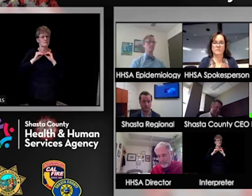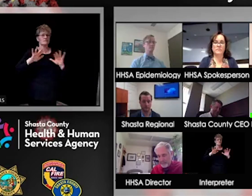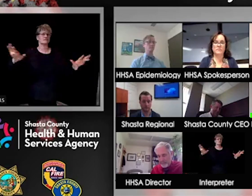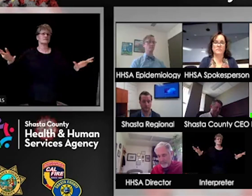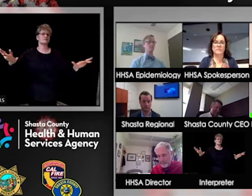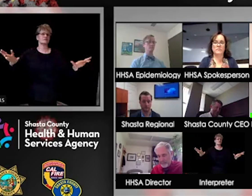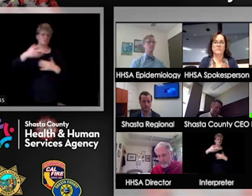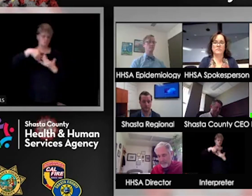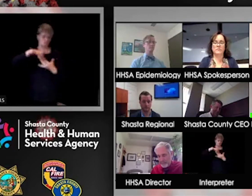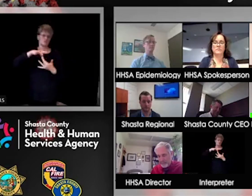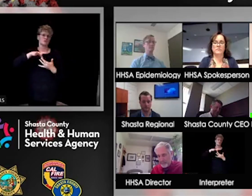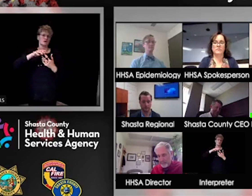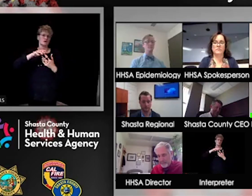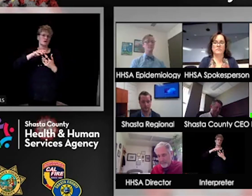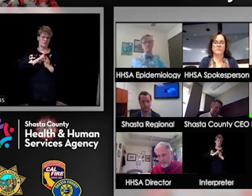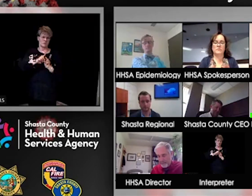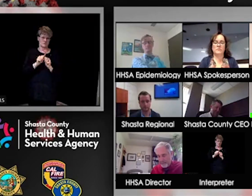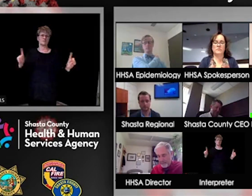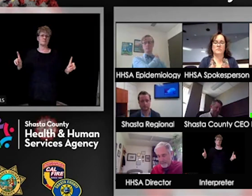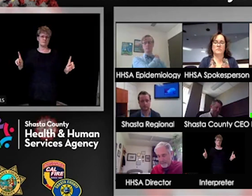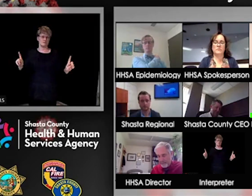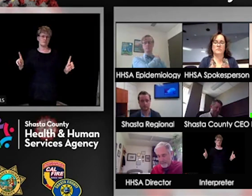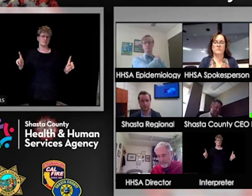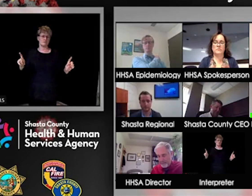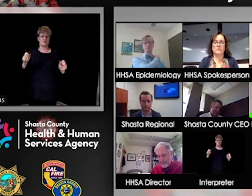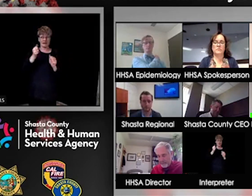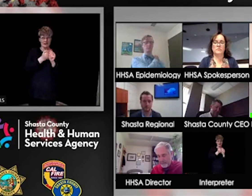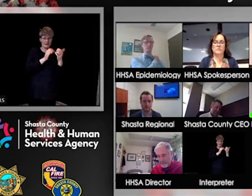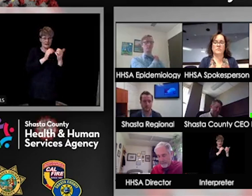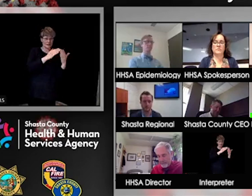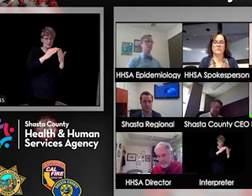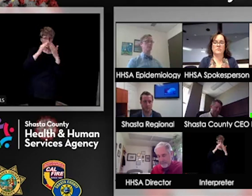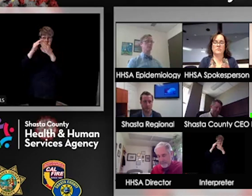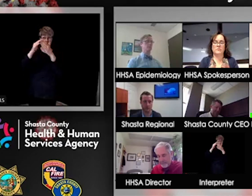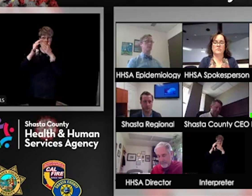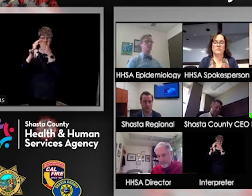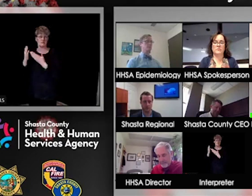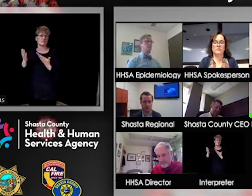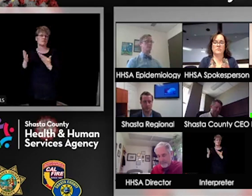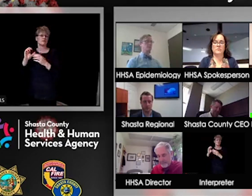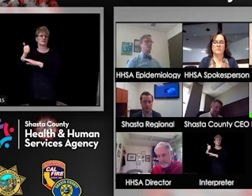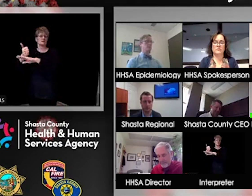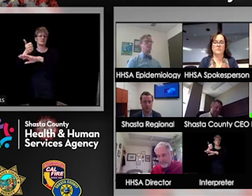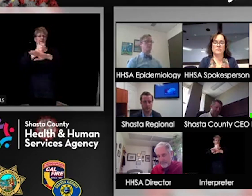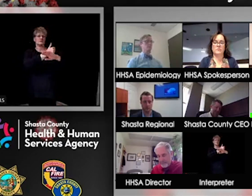and how they do this and we might have to go back and forth a little bit, making sure